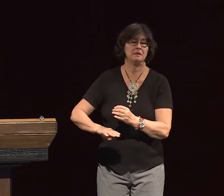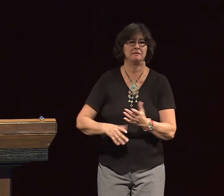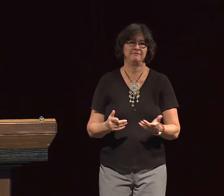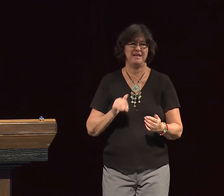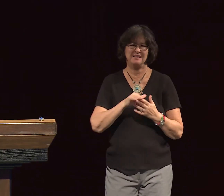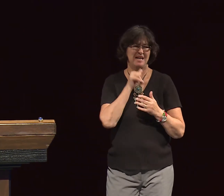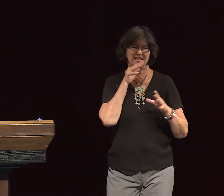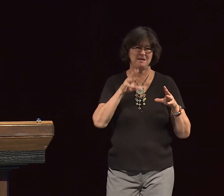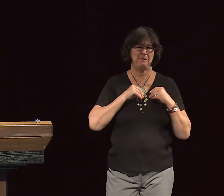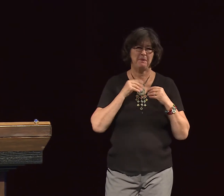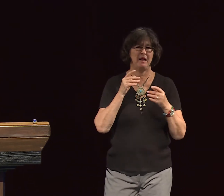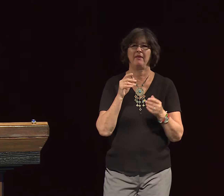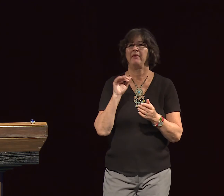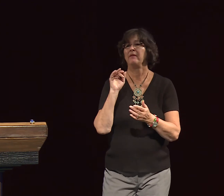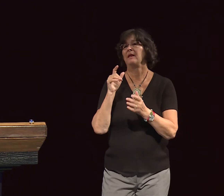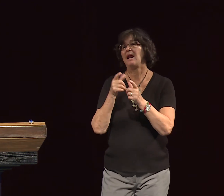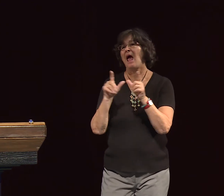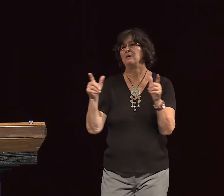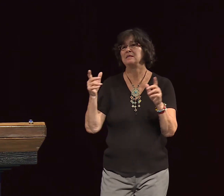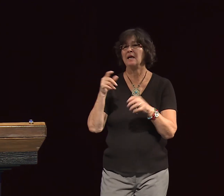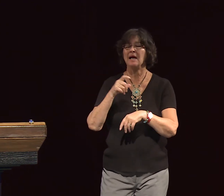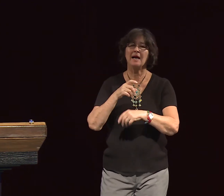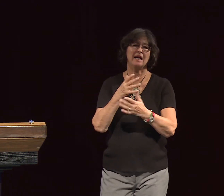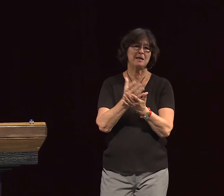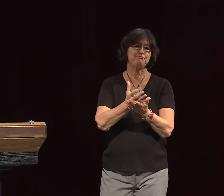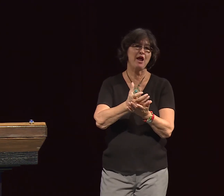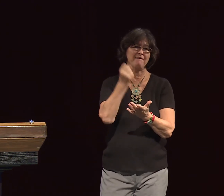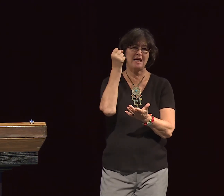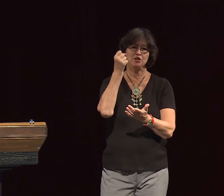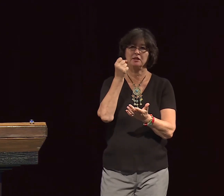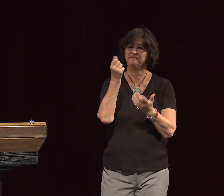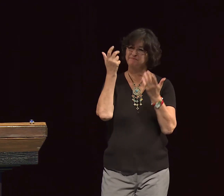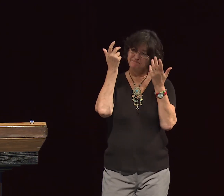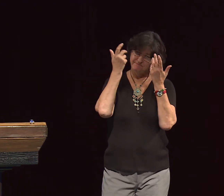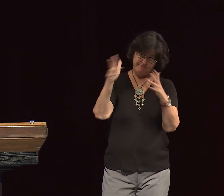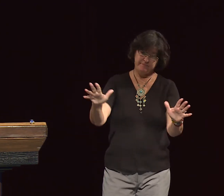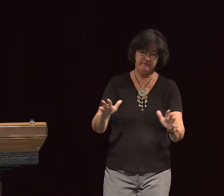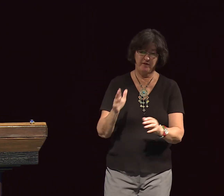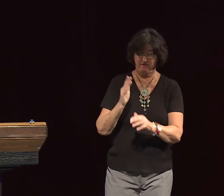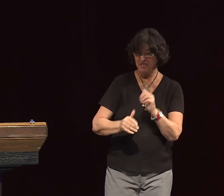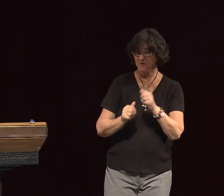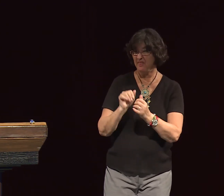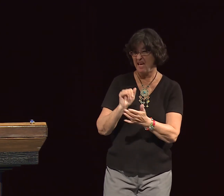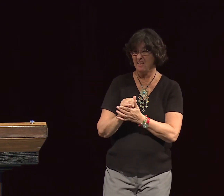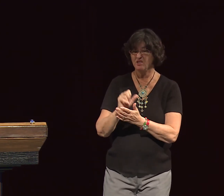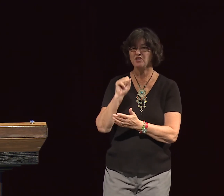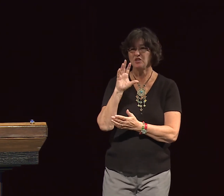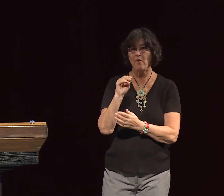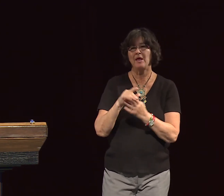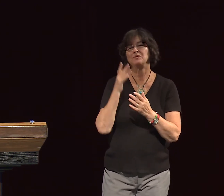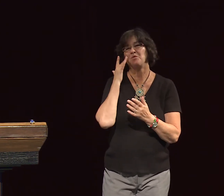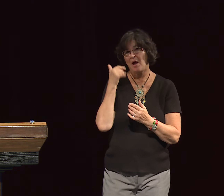far behind their peers because of the language deprivation that they've experienced in their early years.